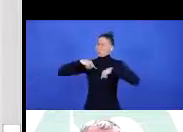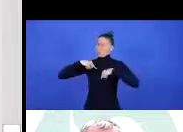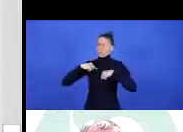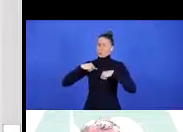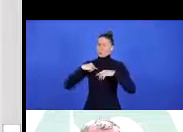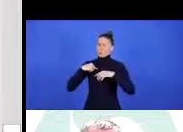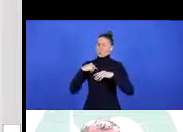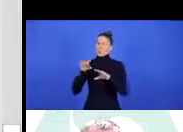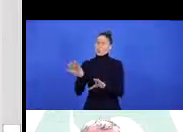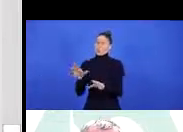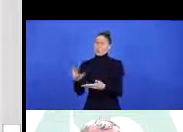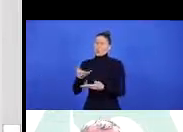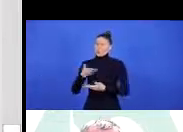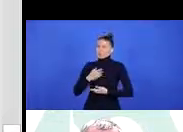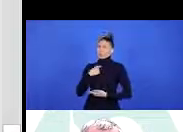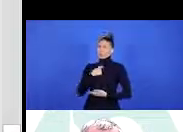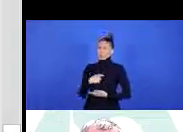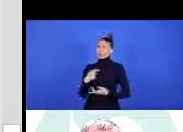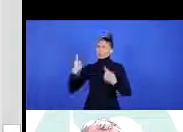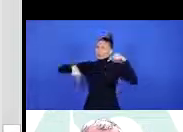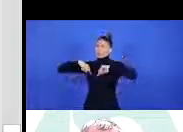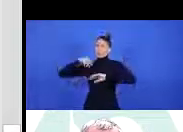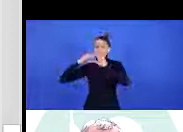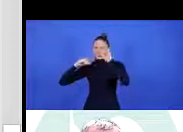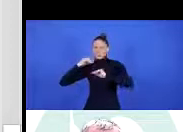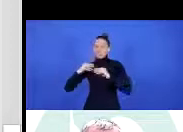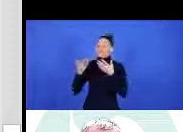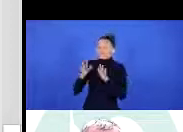are making this a consumer paper, based on consumer